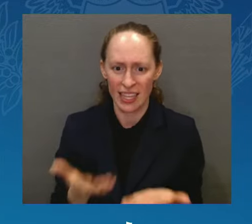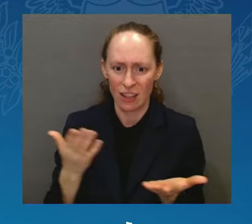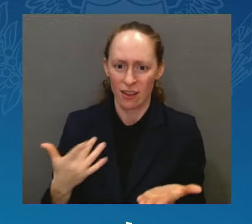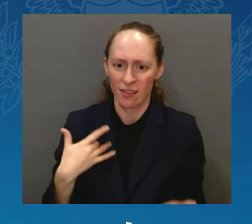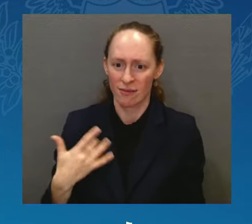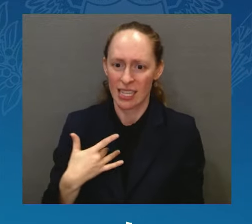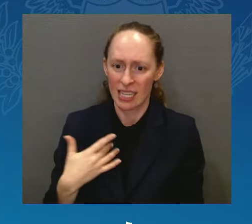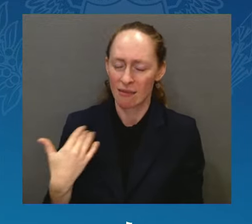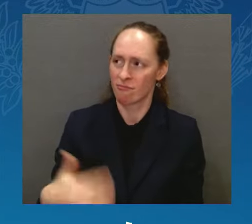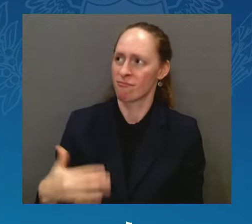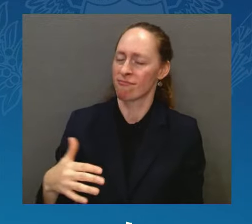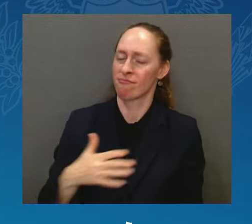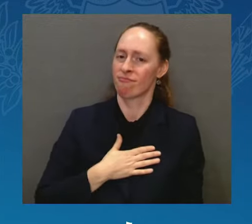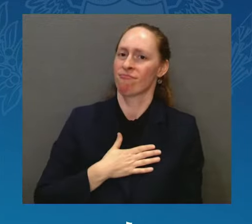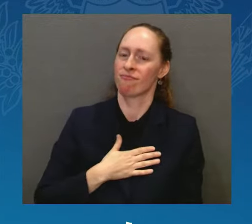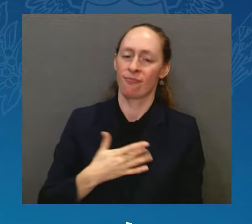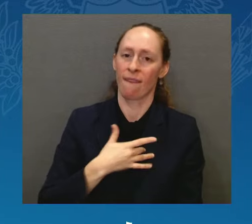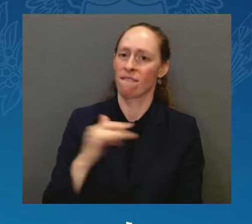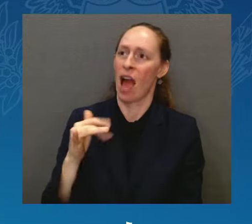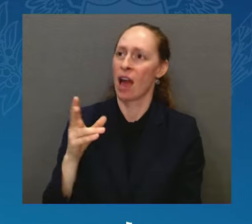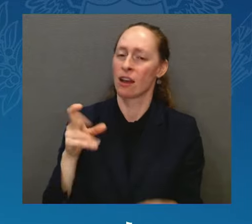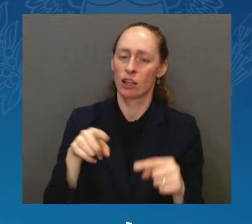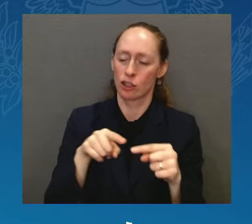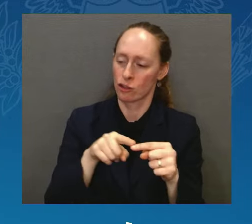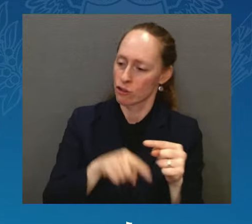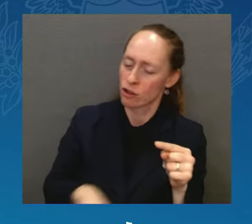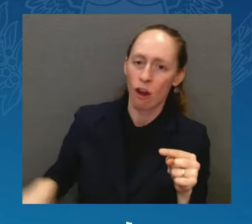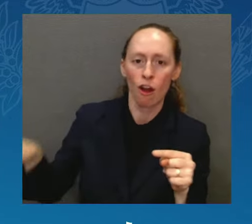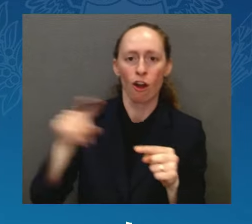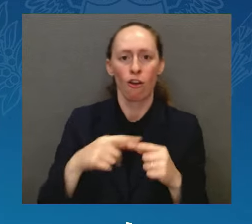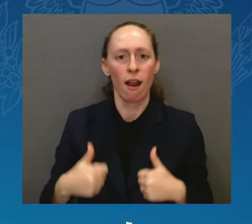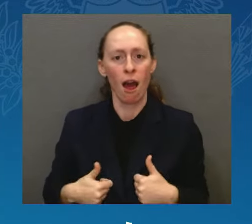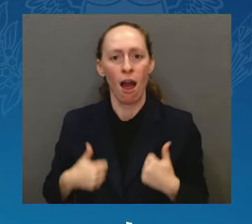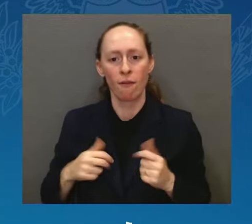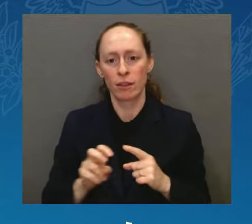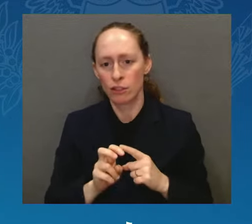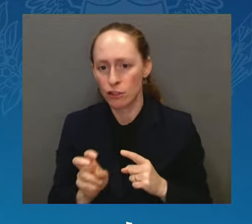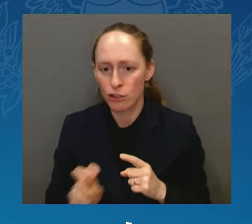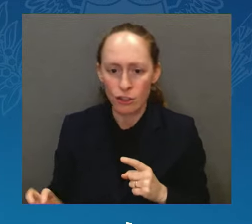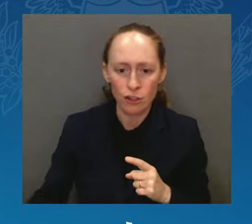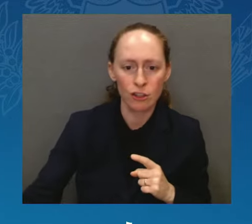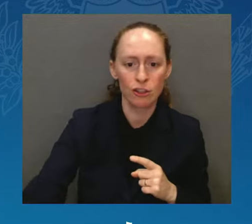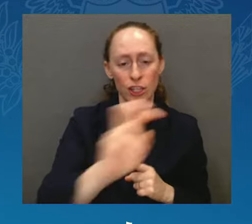I have seen how you can go from living in Hanford, California, and just imagining yourself taking a picture